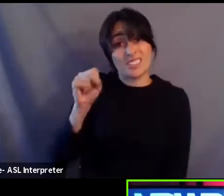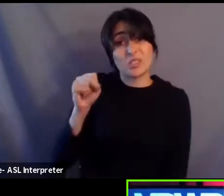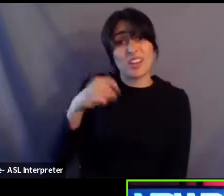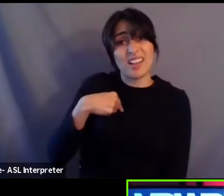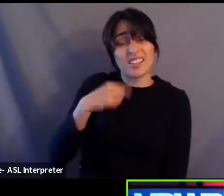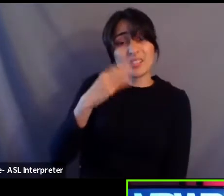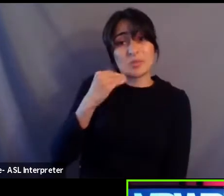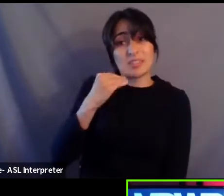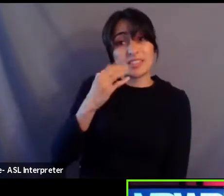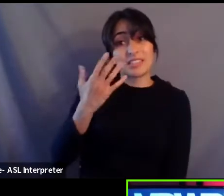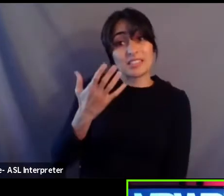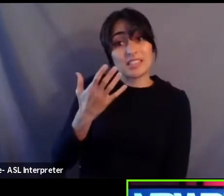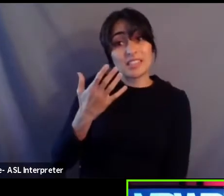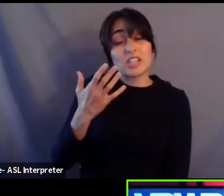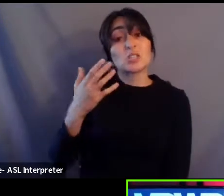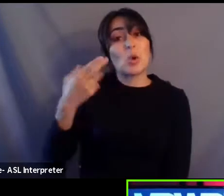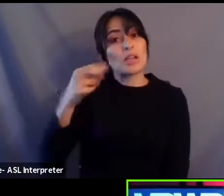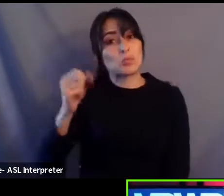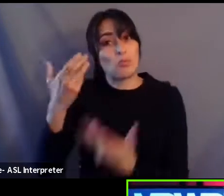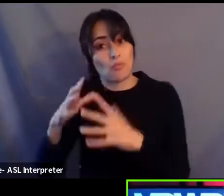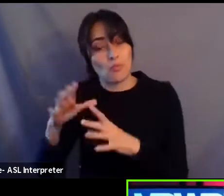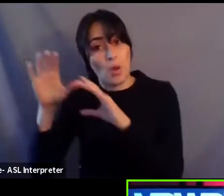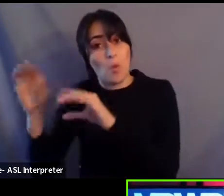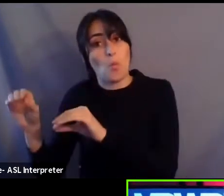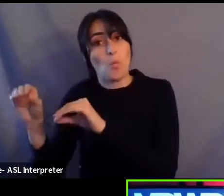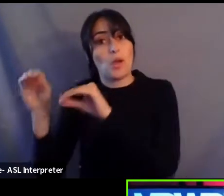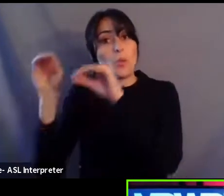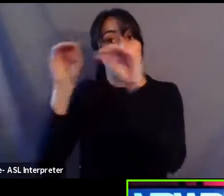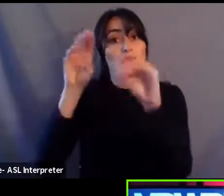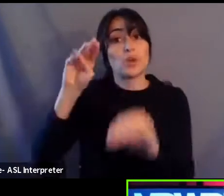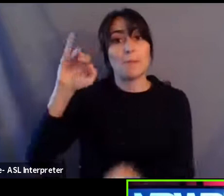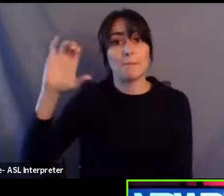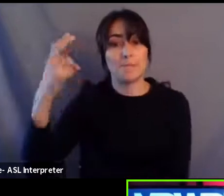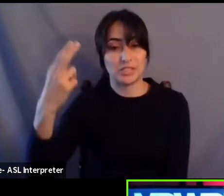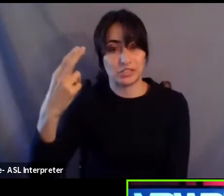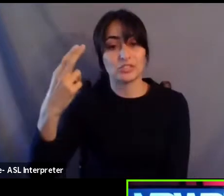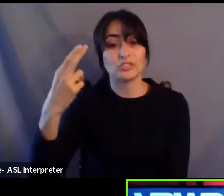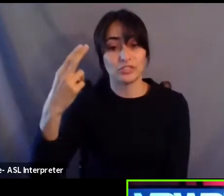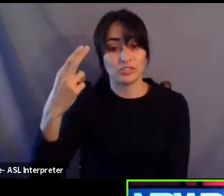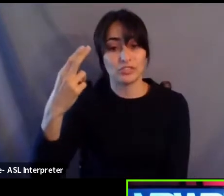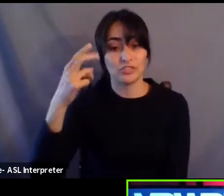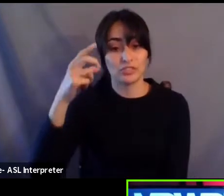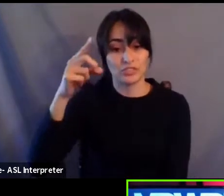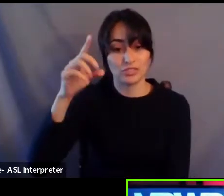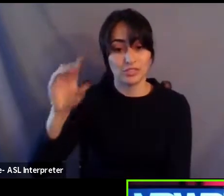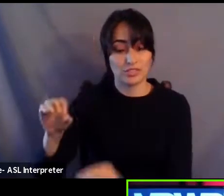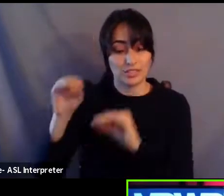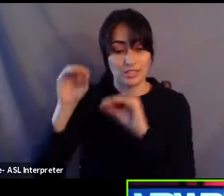it up. We moved back to Michigan. I started school here in third grade so I was nine years old.